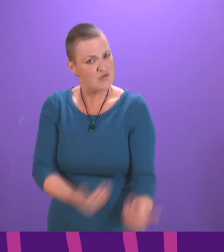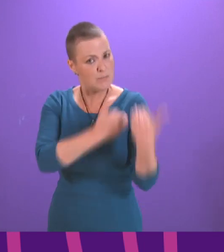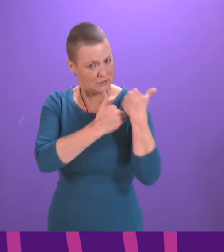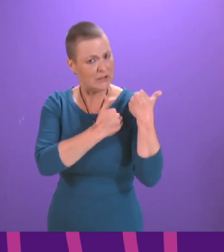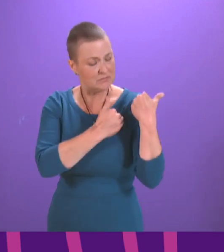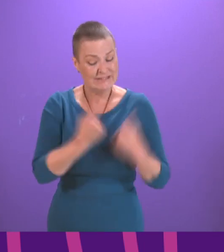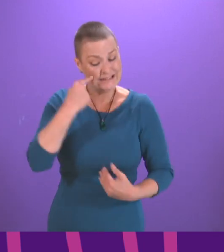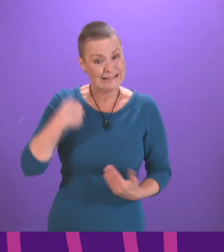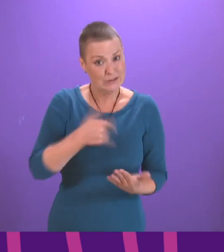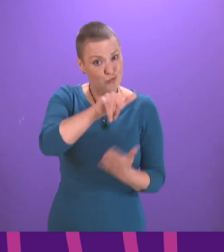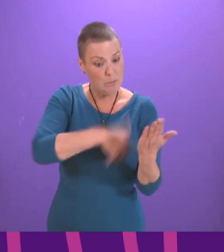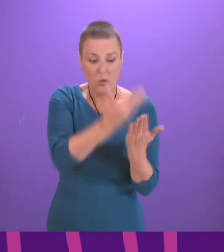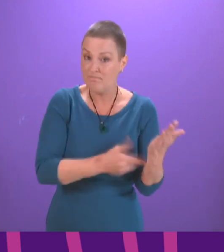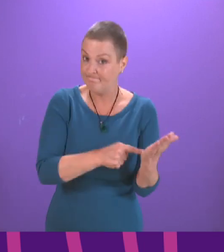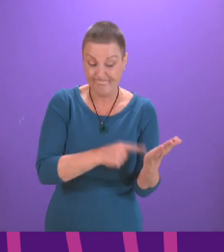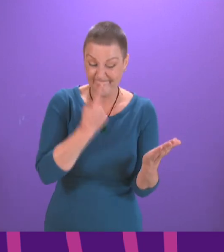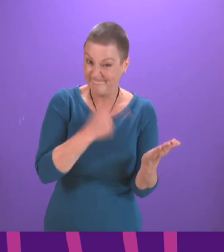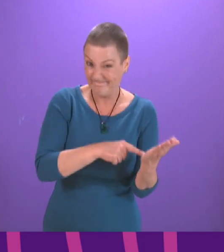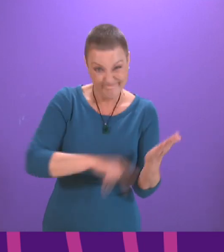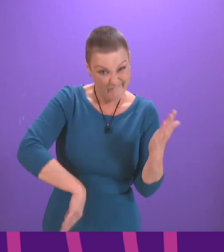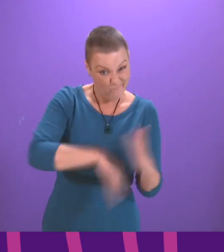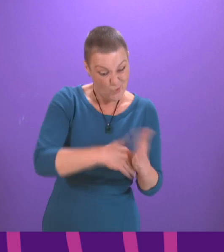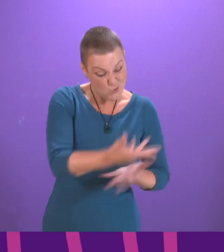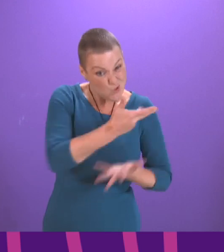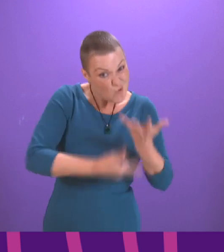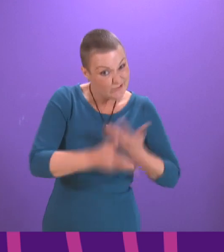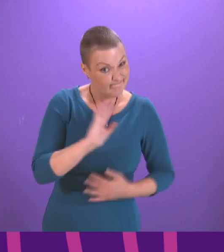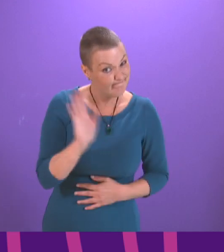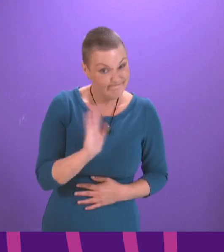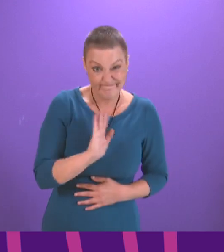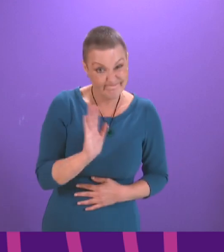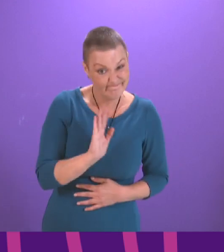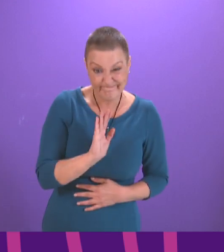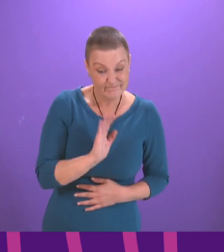Yesterday’s report does not tell the full story. The crisis in our care homes did not